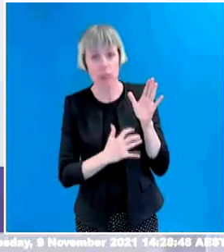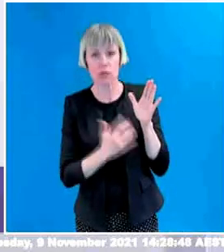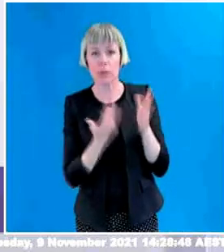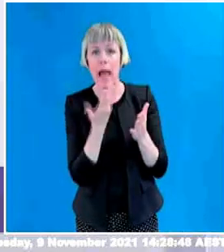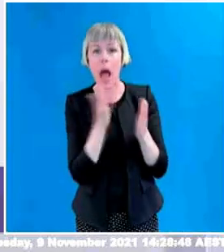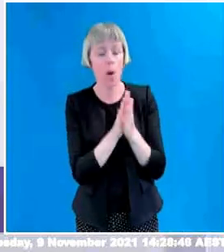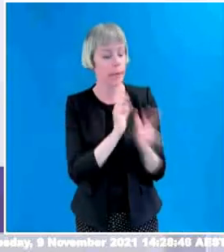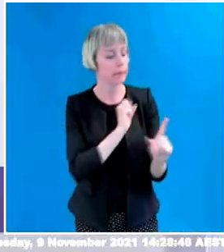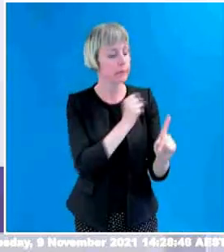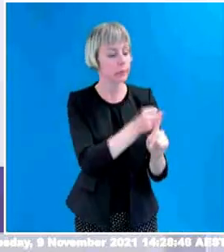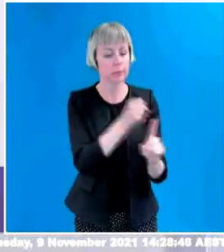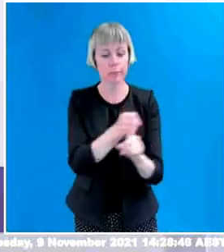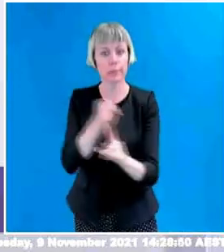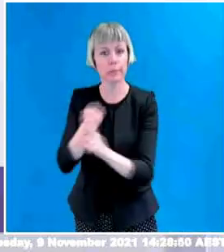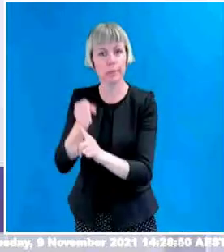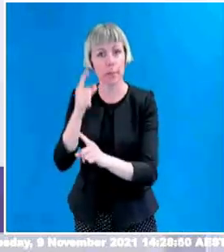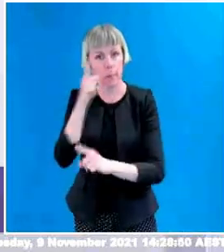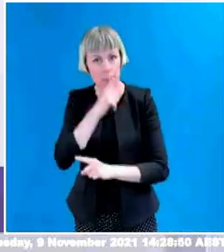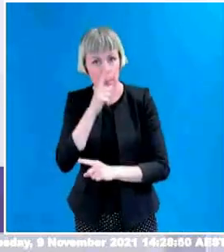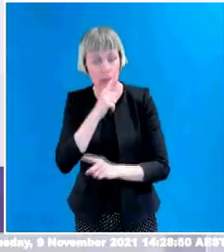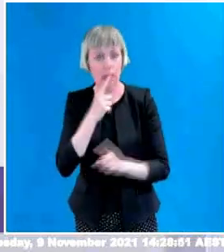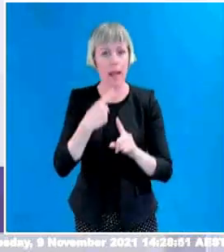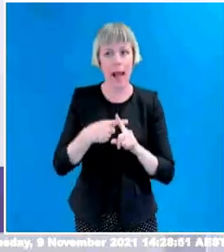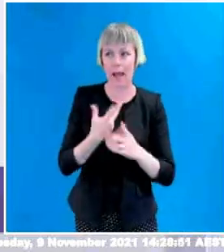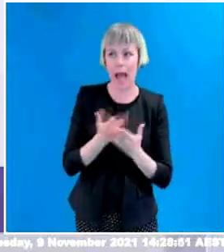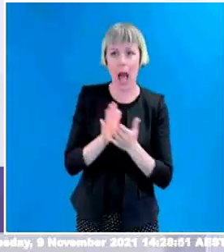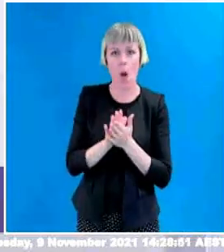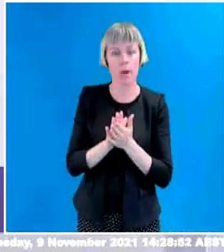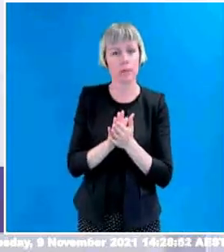compliance and also implementation?